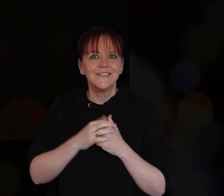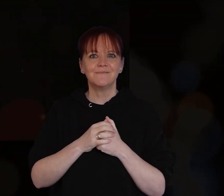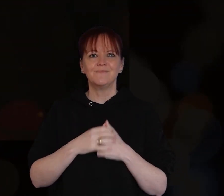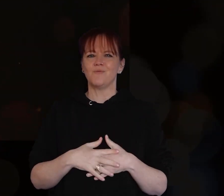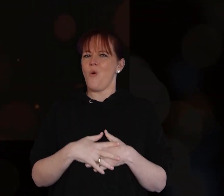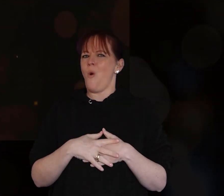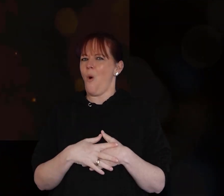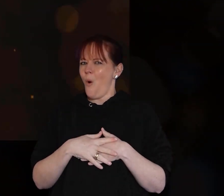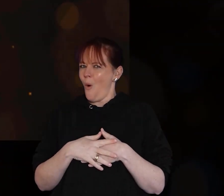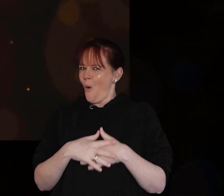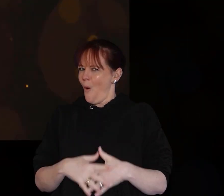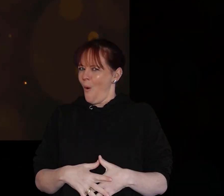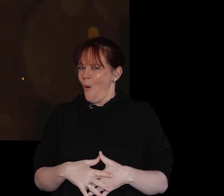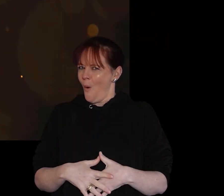EPIC MUSIC